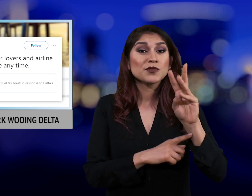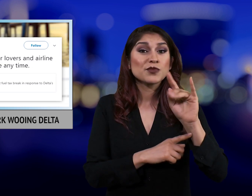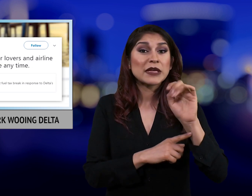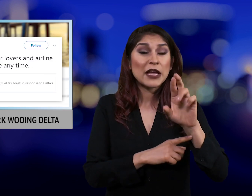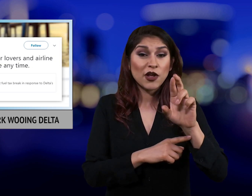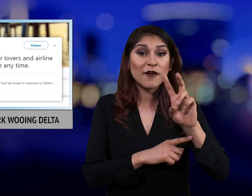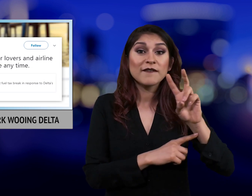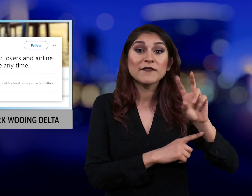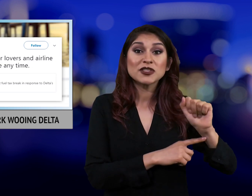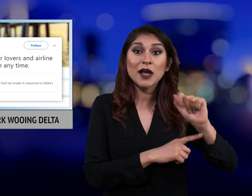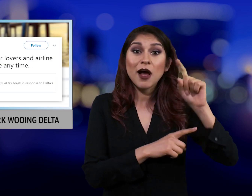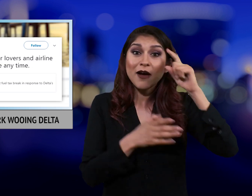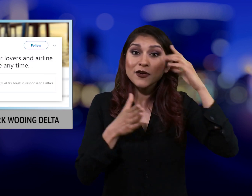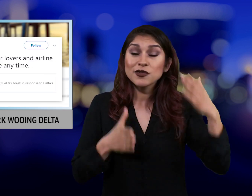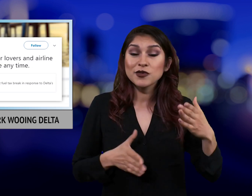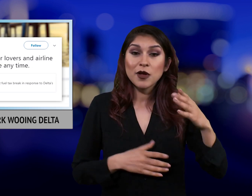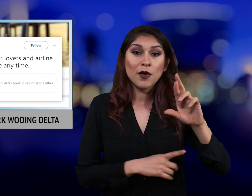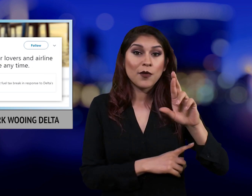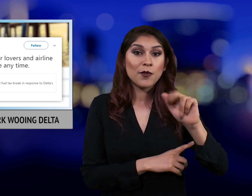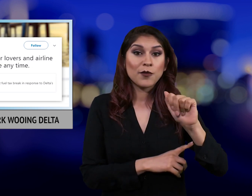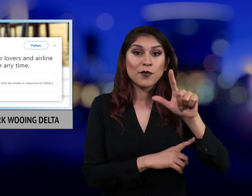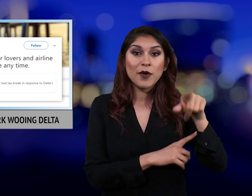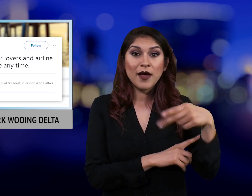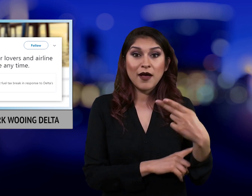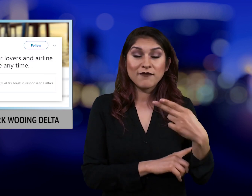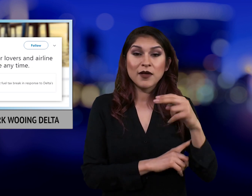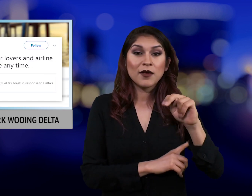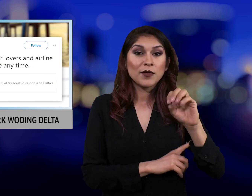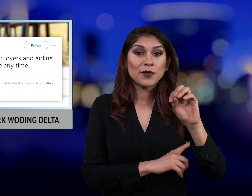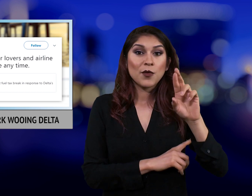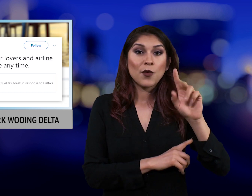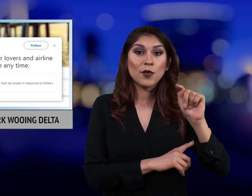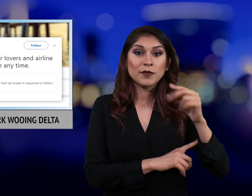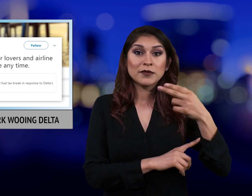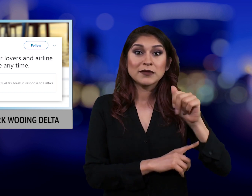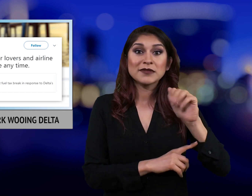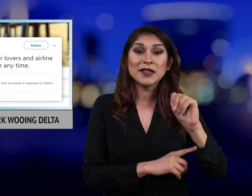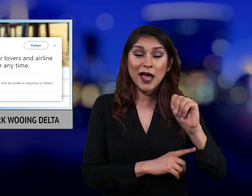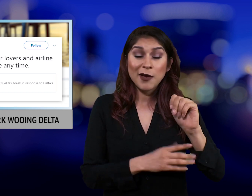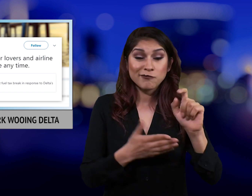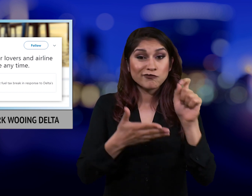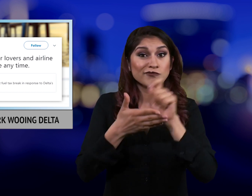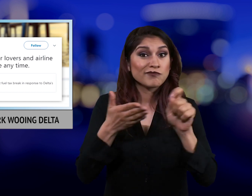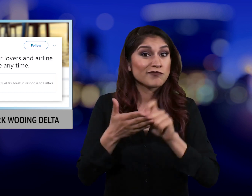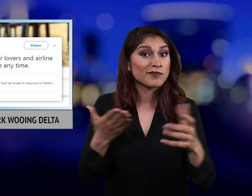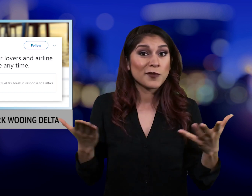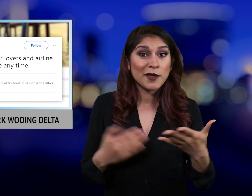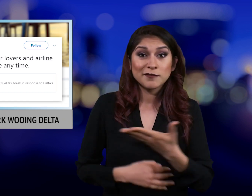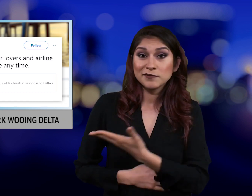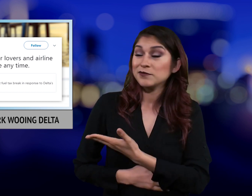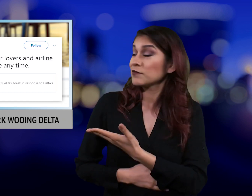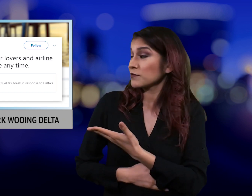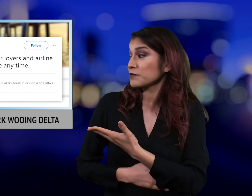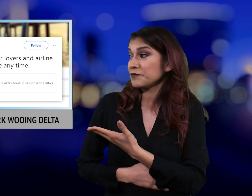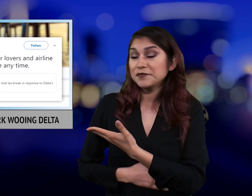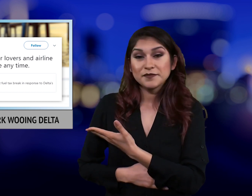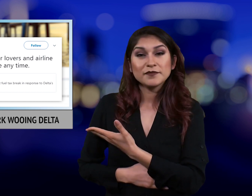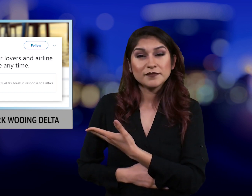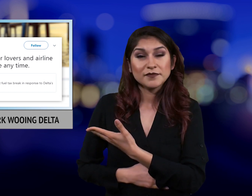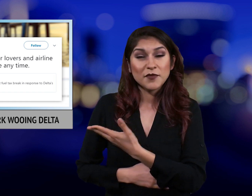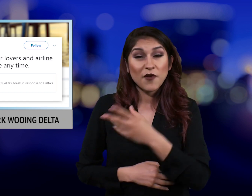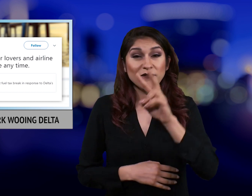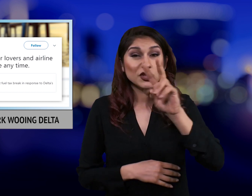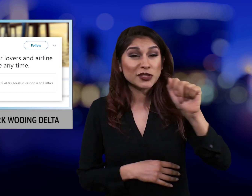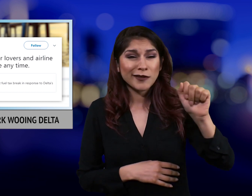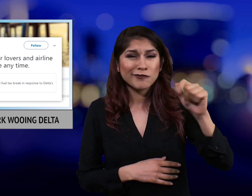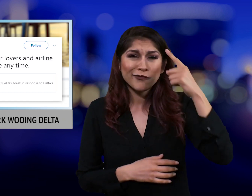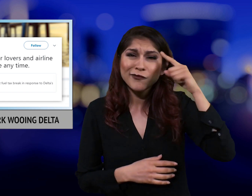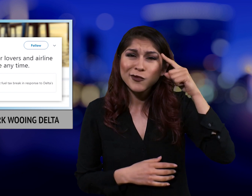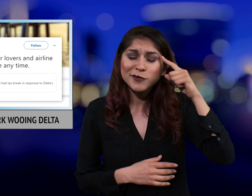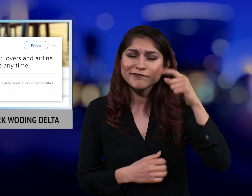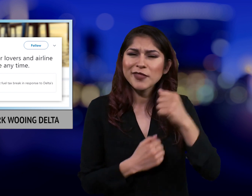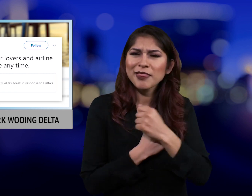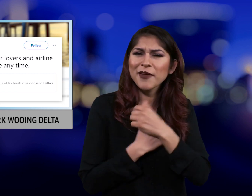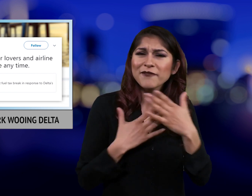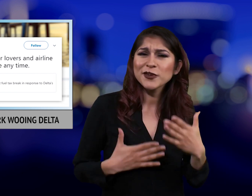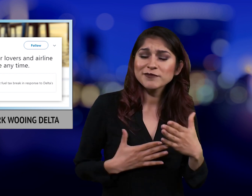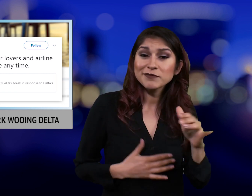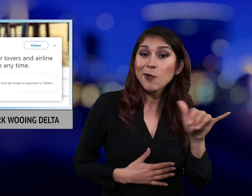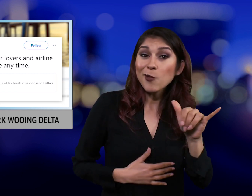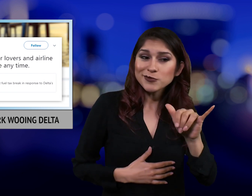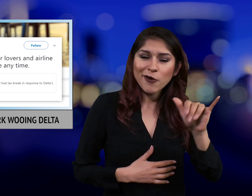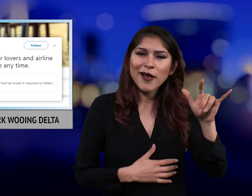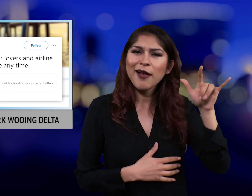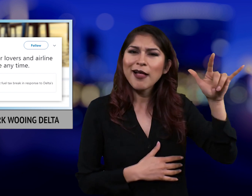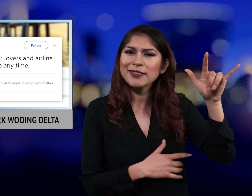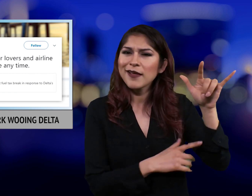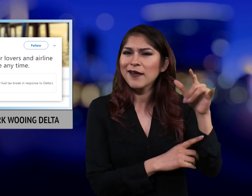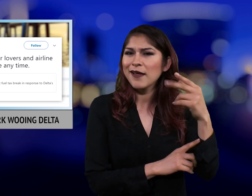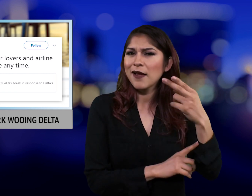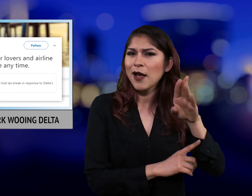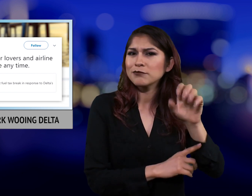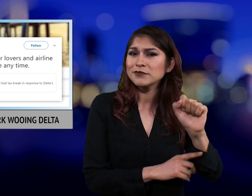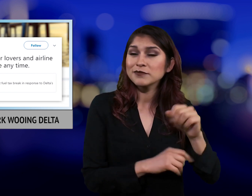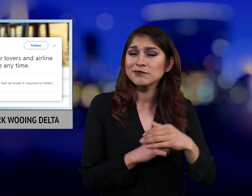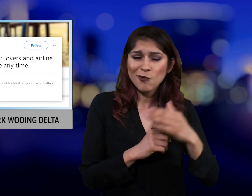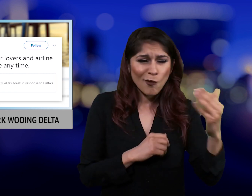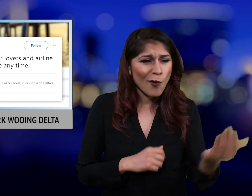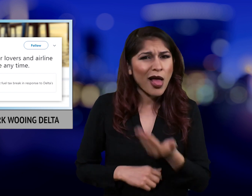On Twitter, Virginia's governor Ralph Northam wrote: "Virginia is for lovers and airline hubs."